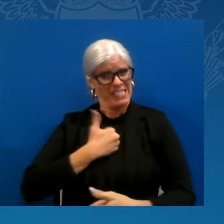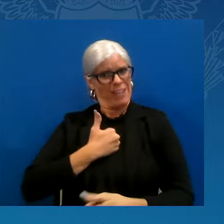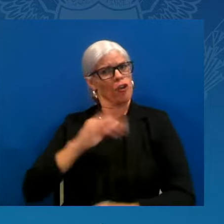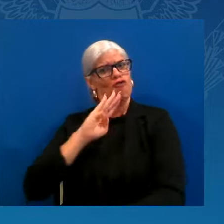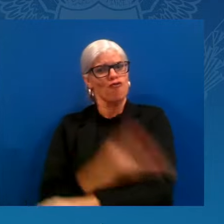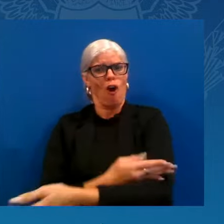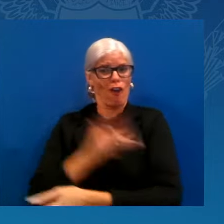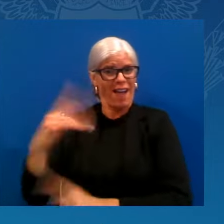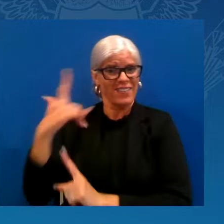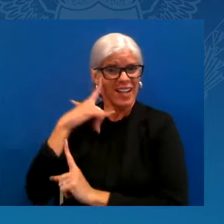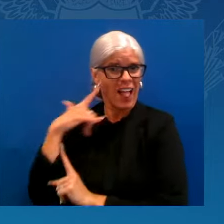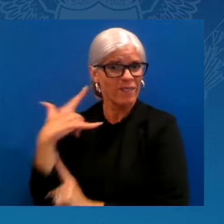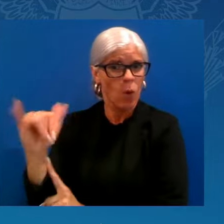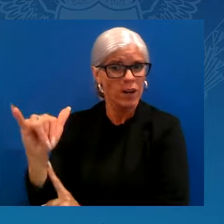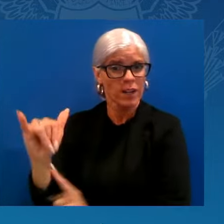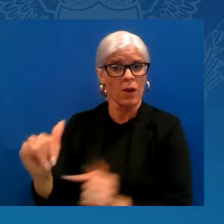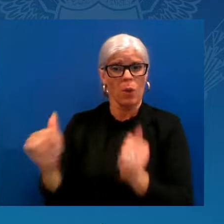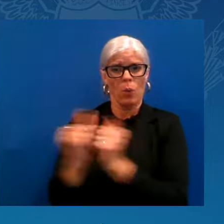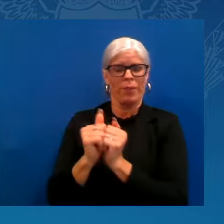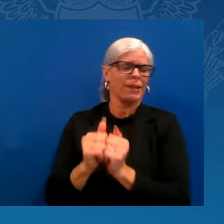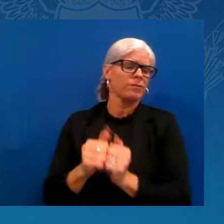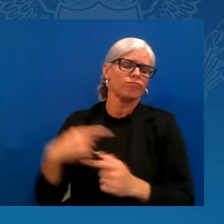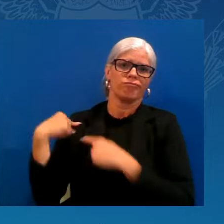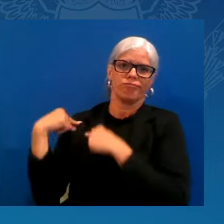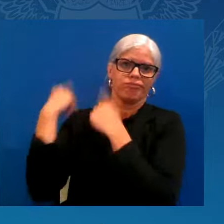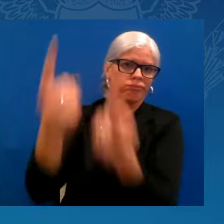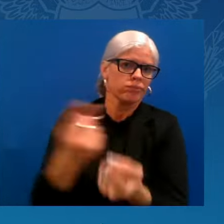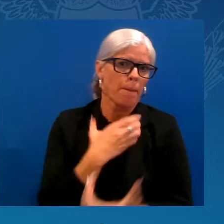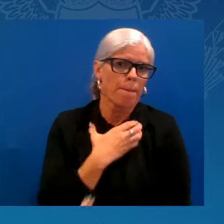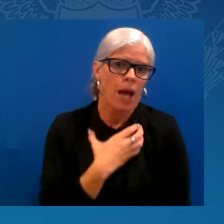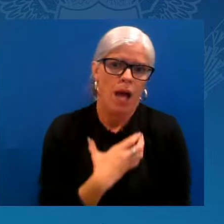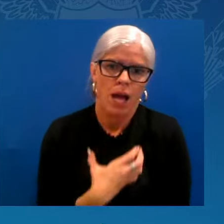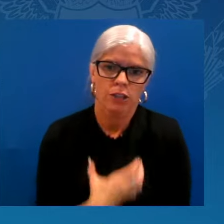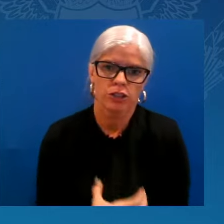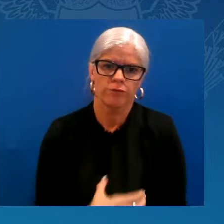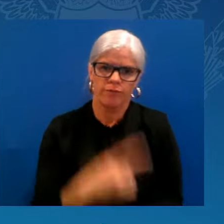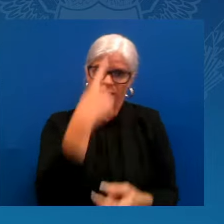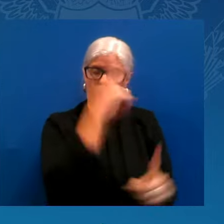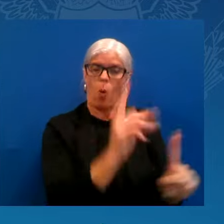for its innovation in agriculture, water management, and clean energy.